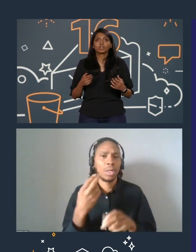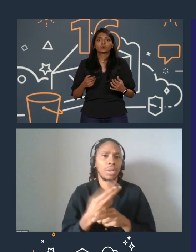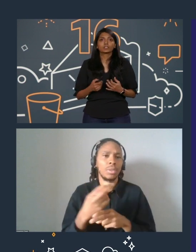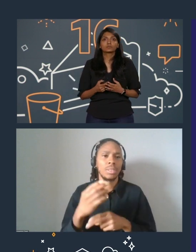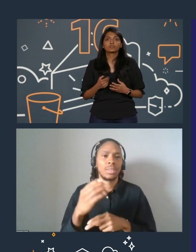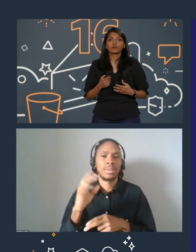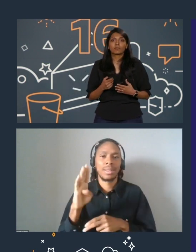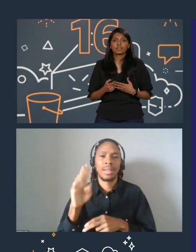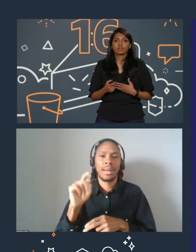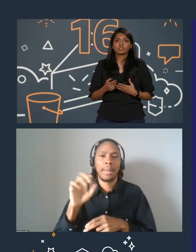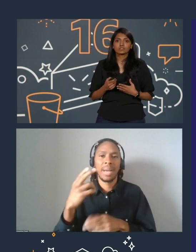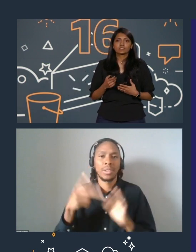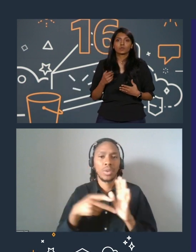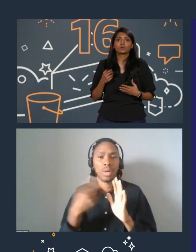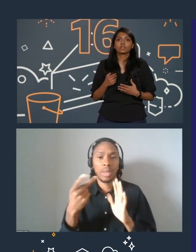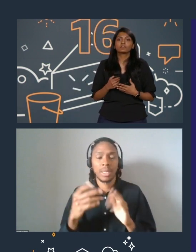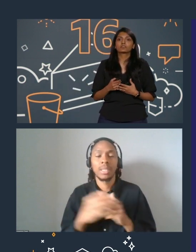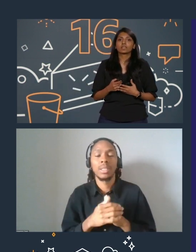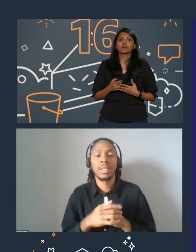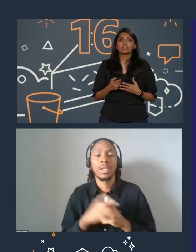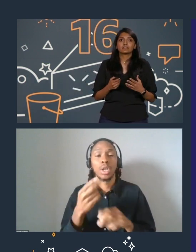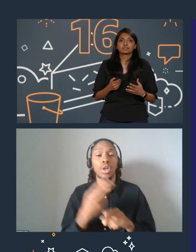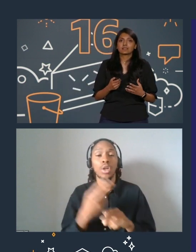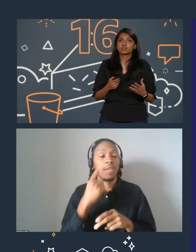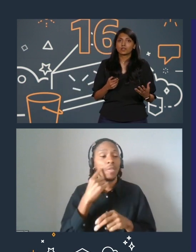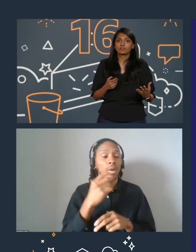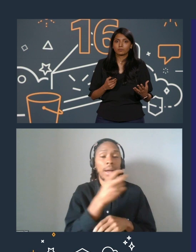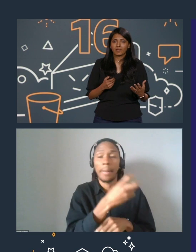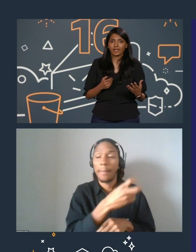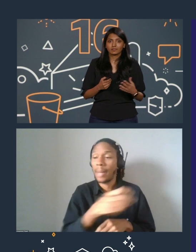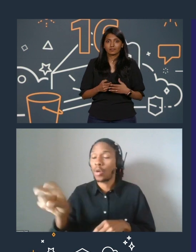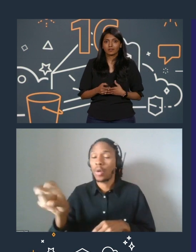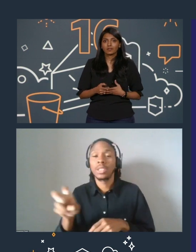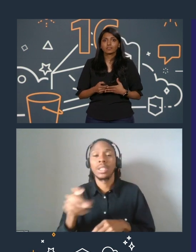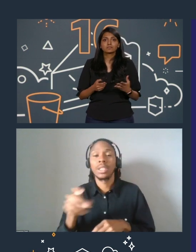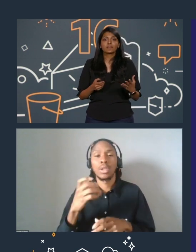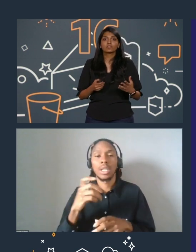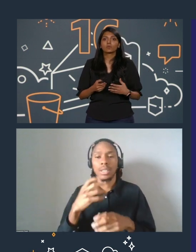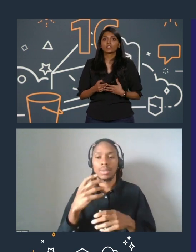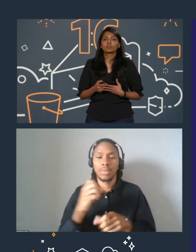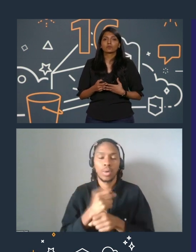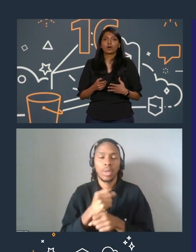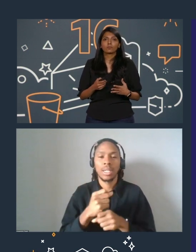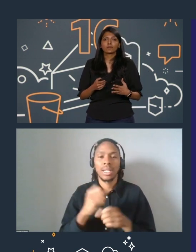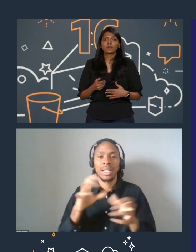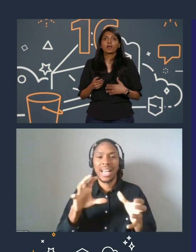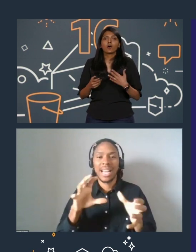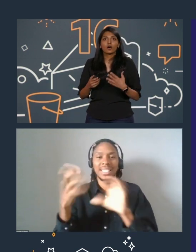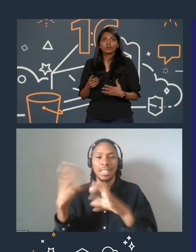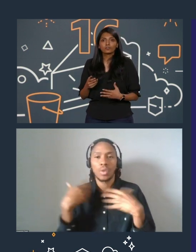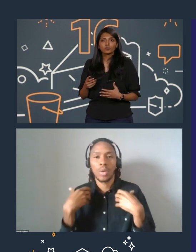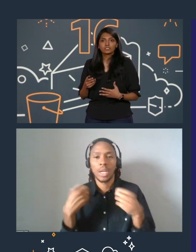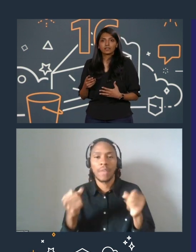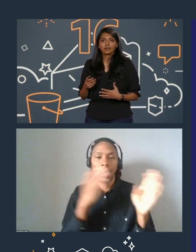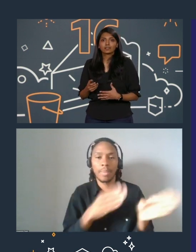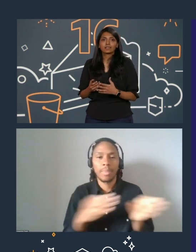You can use it for migrations when you need to create a disaster recovery plan. This might require you to copy all of your data in an